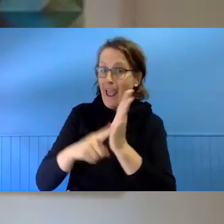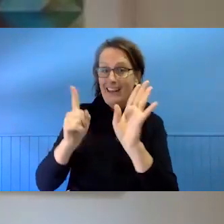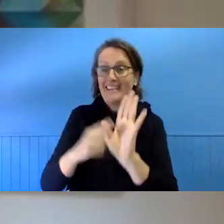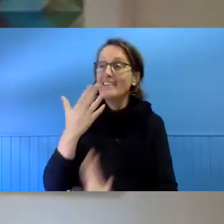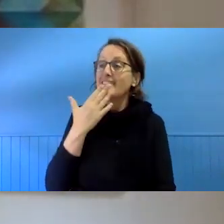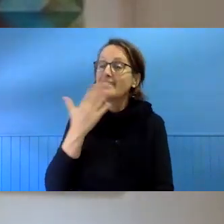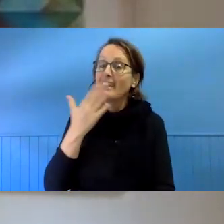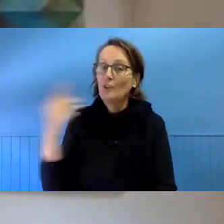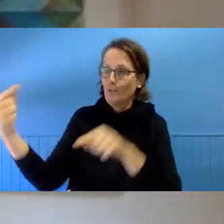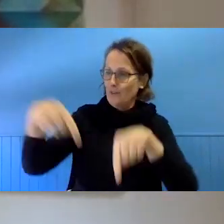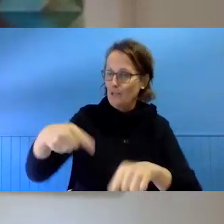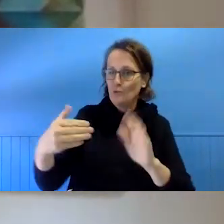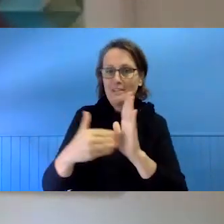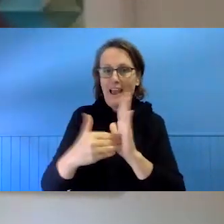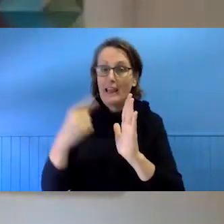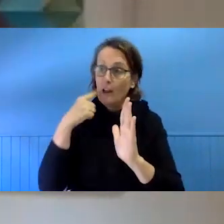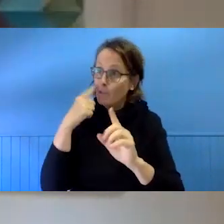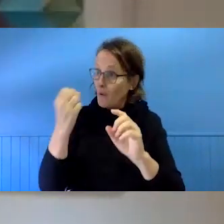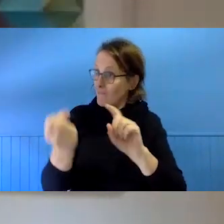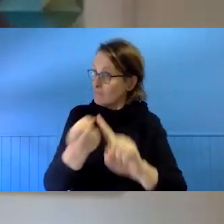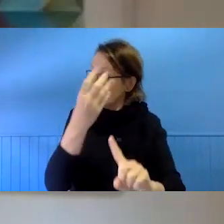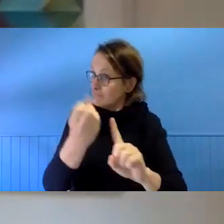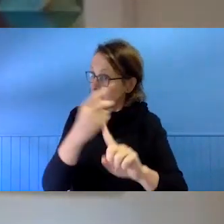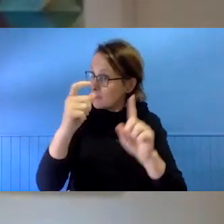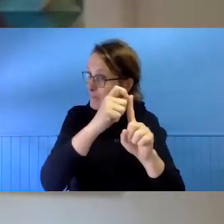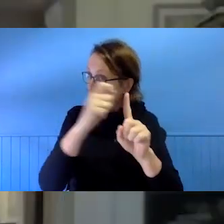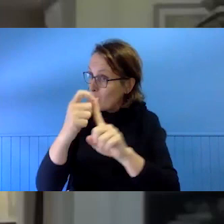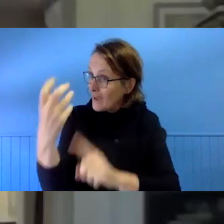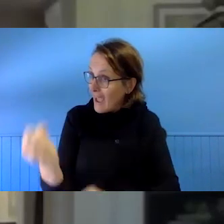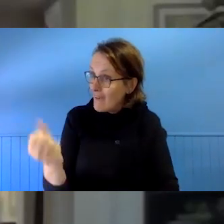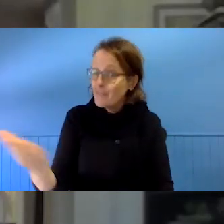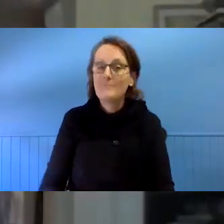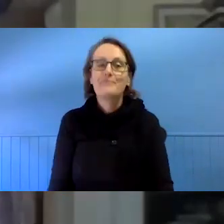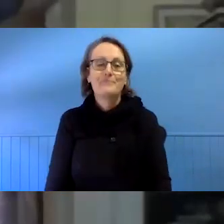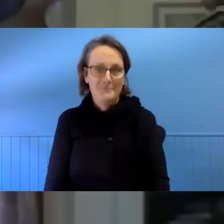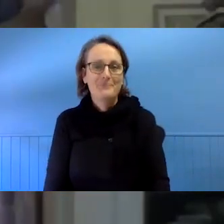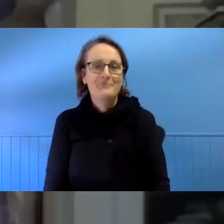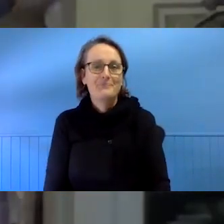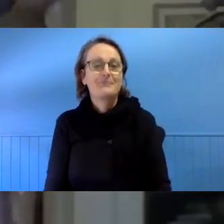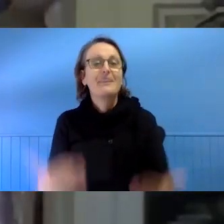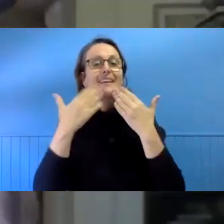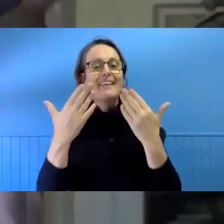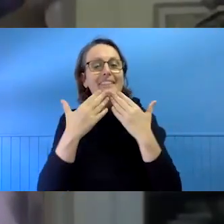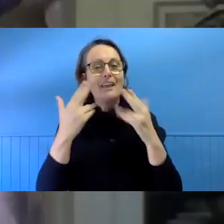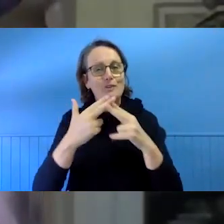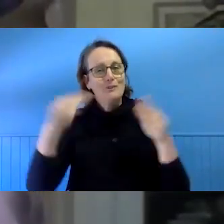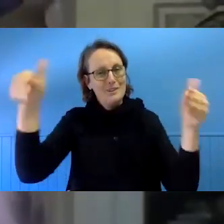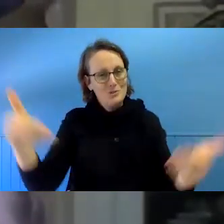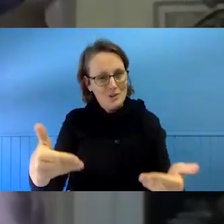Do I have some slides to share, thank you for the lovely adoption.